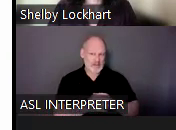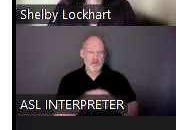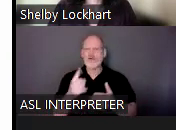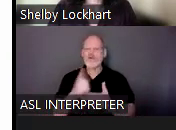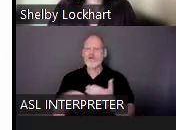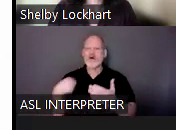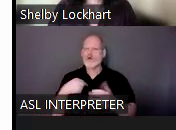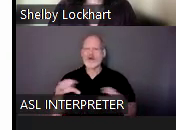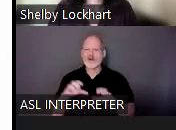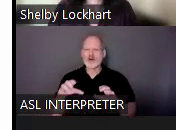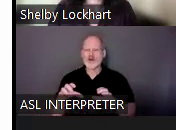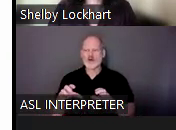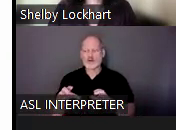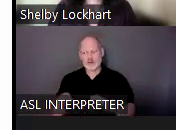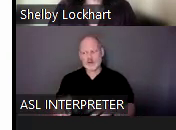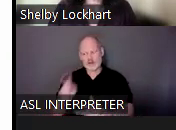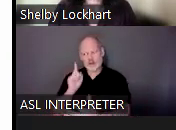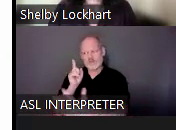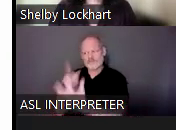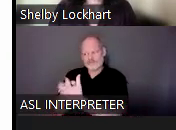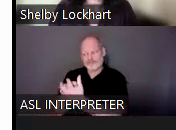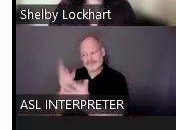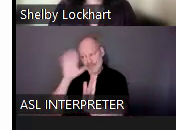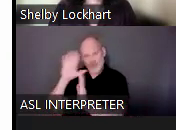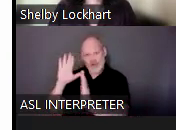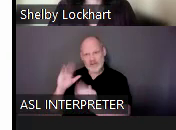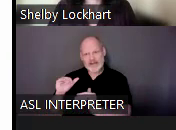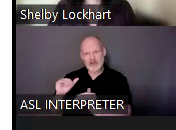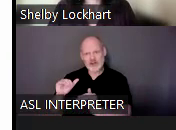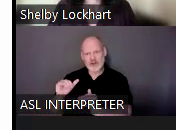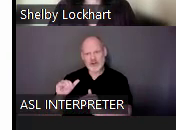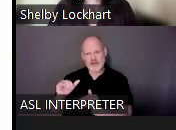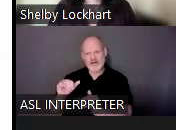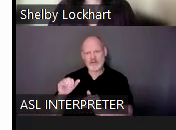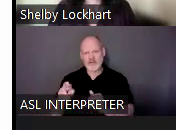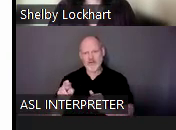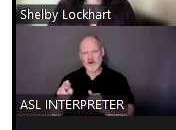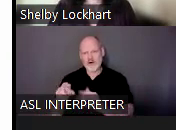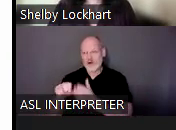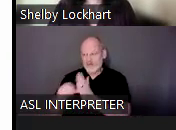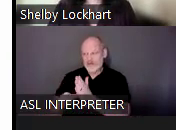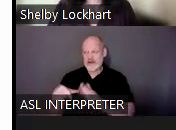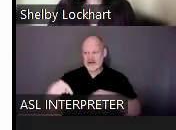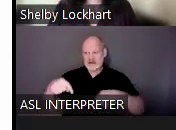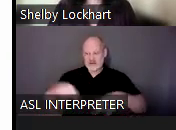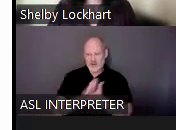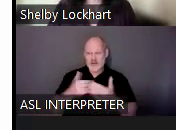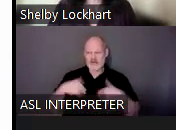build the expectation and culture around attendance? Yeah so the one thing I think about,